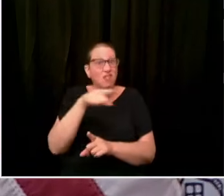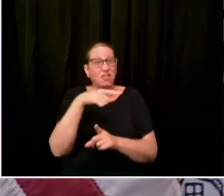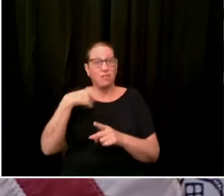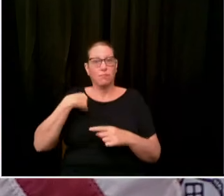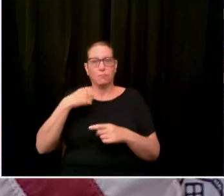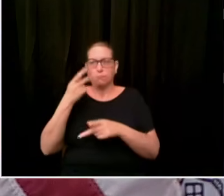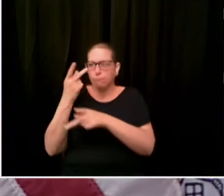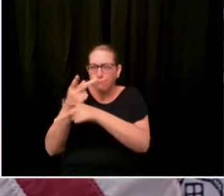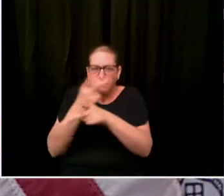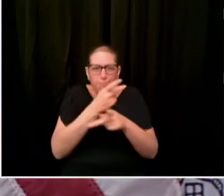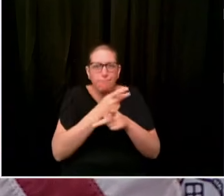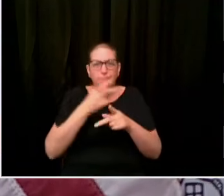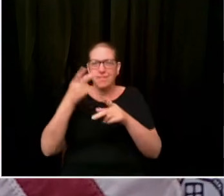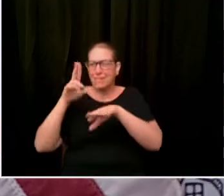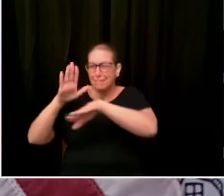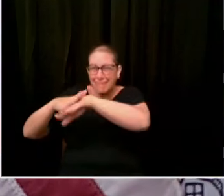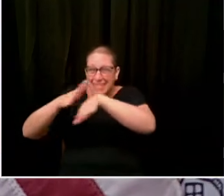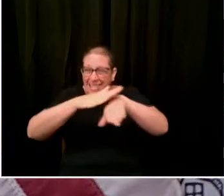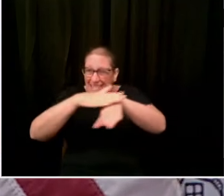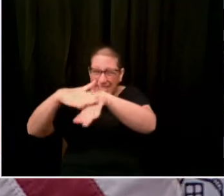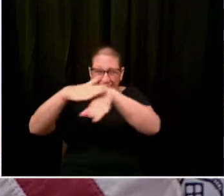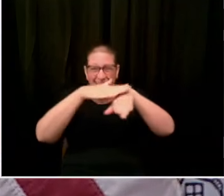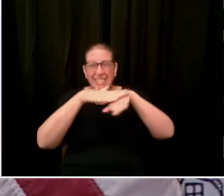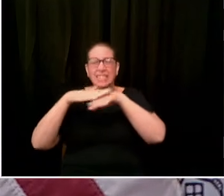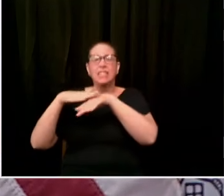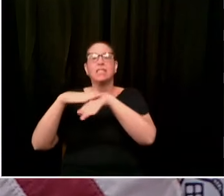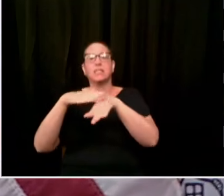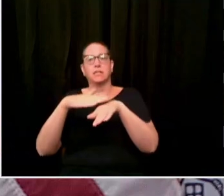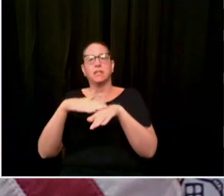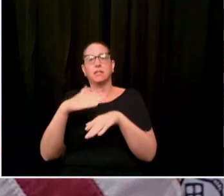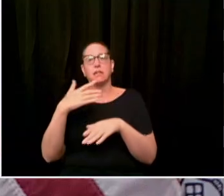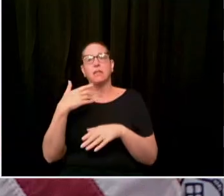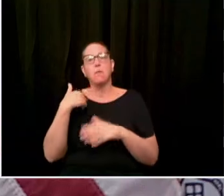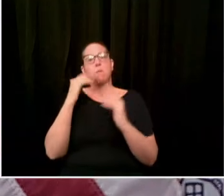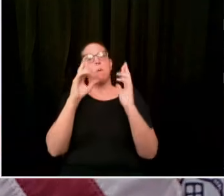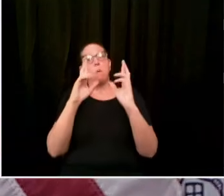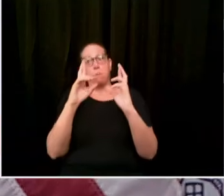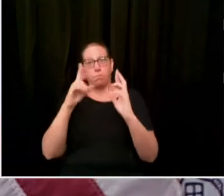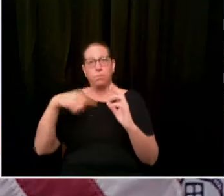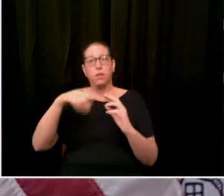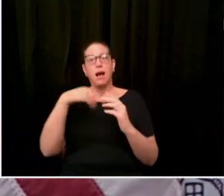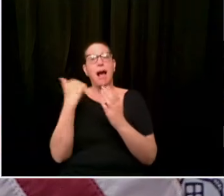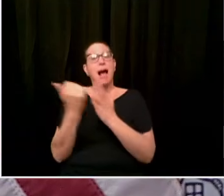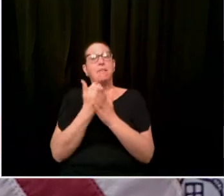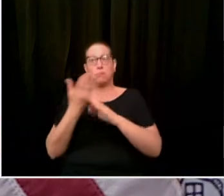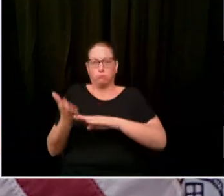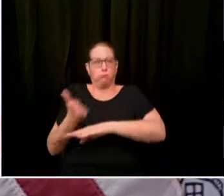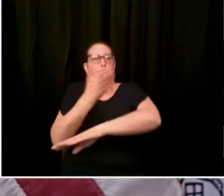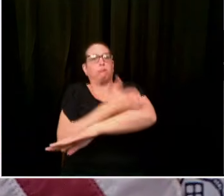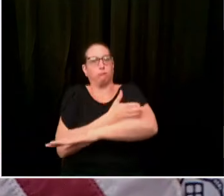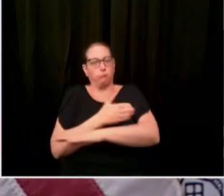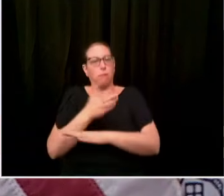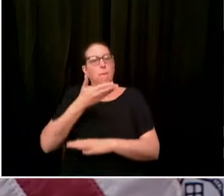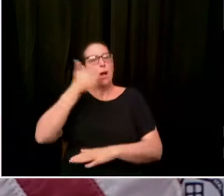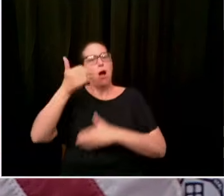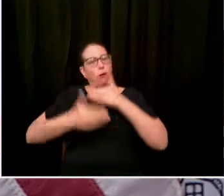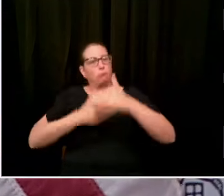THIS FROM HAPPENING. THAT'S WHY WE ARE MAKING CAUTIOUS DECISIONS. BUT WE ARE CONSTANTLY PREPARING FOR